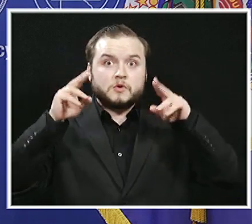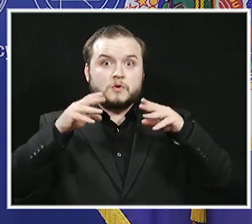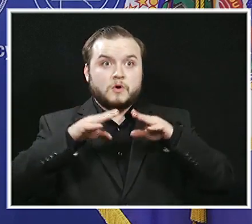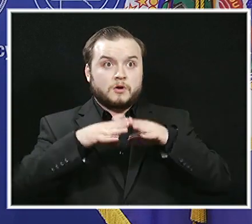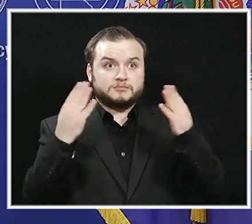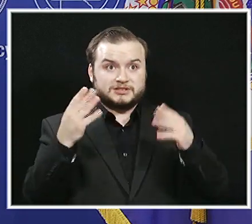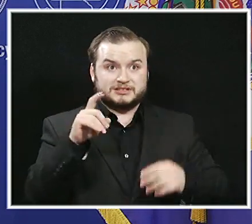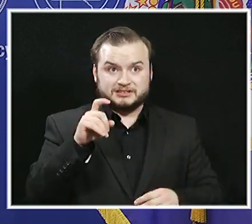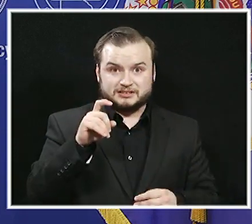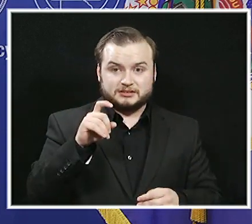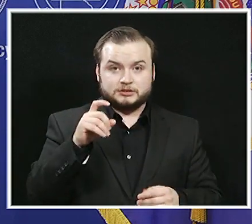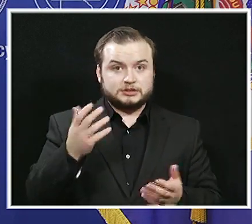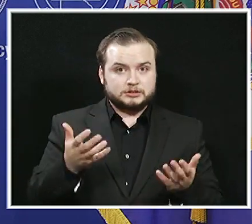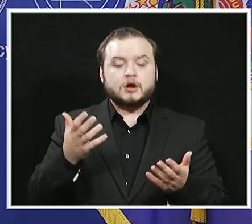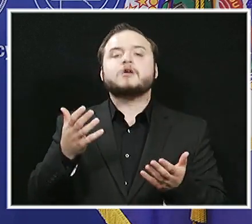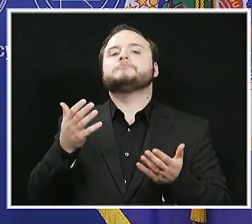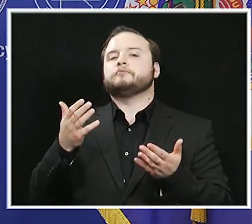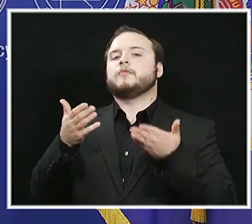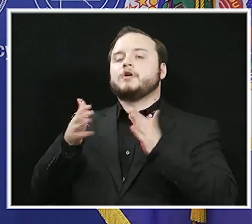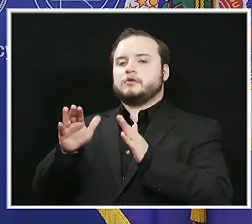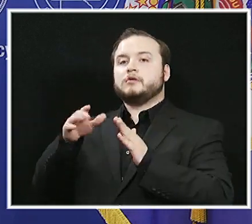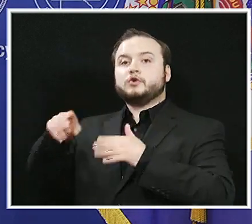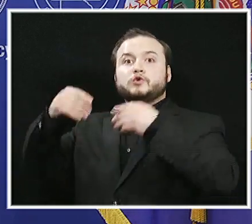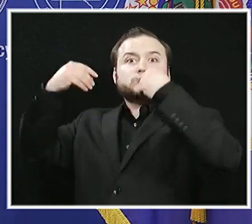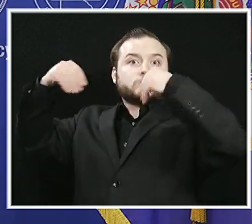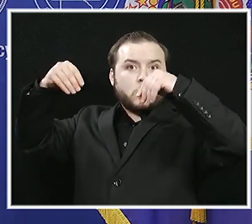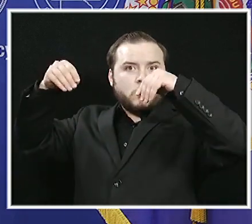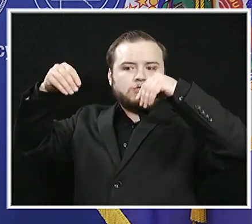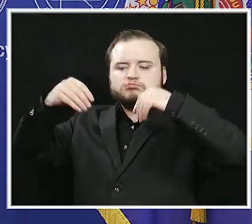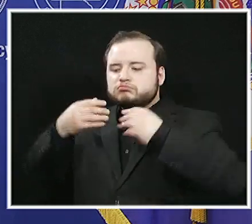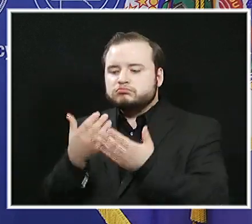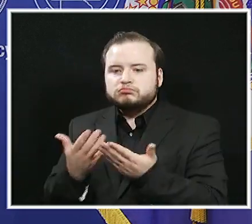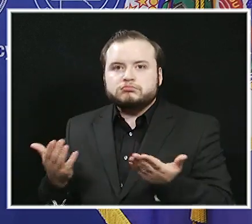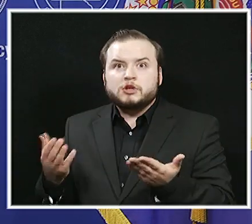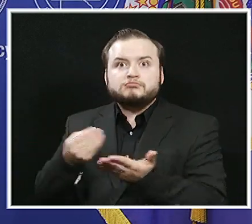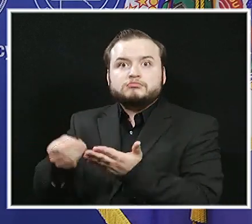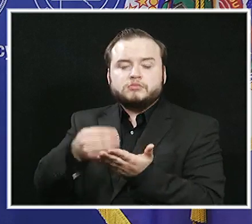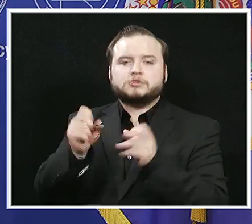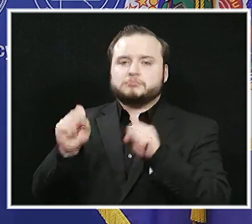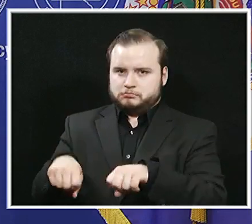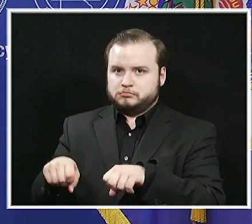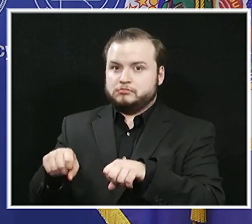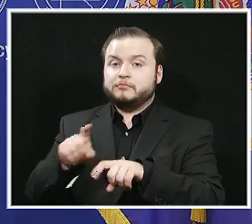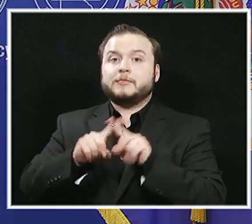I know there's lots of questions out about will salons and barber shops. This order allows salons and